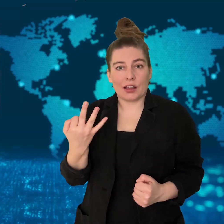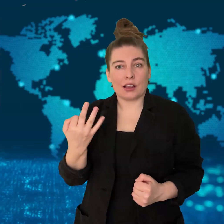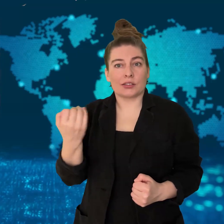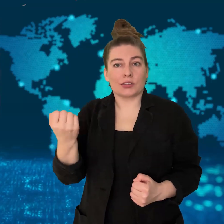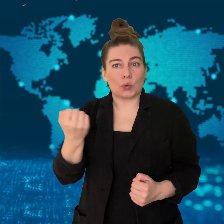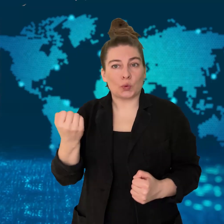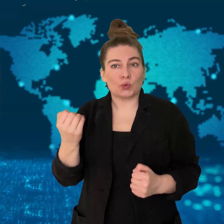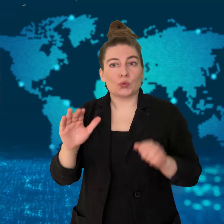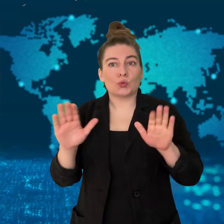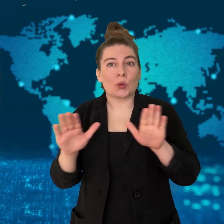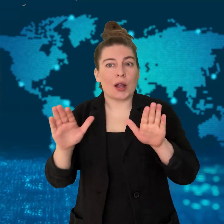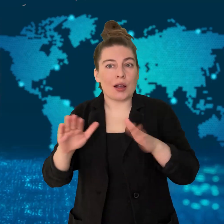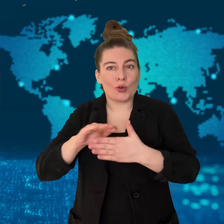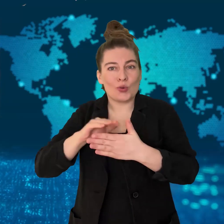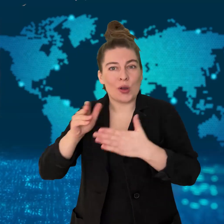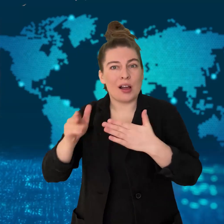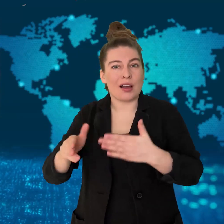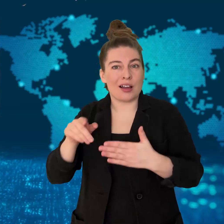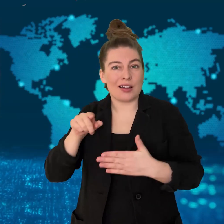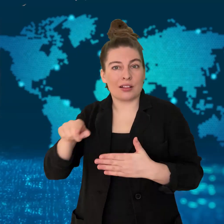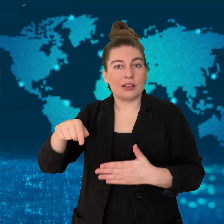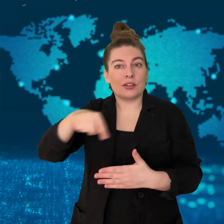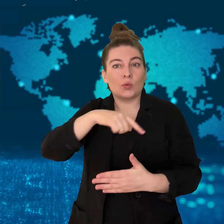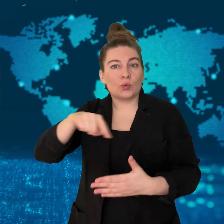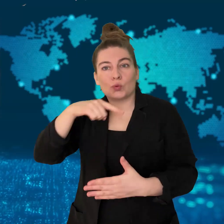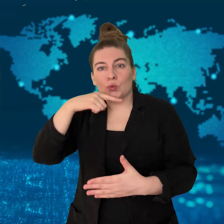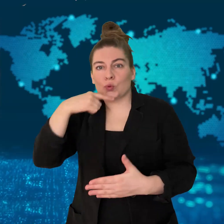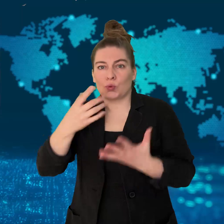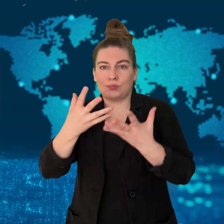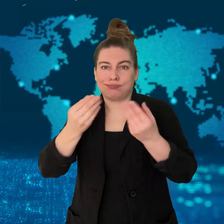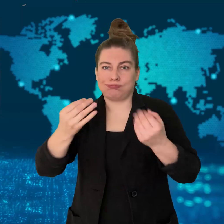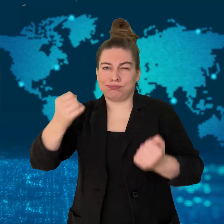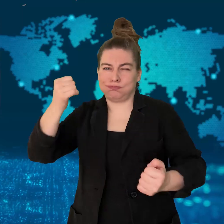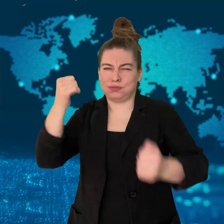in attacking Ukraine.